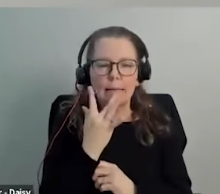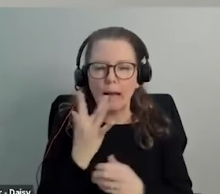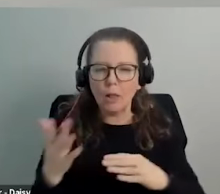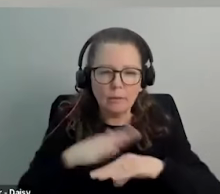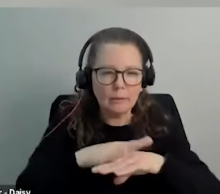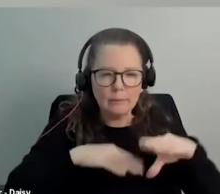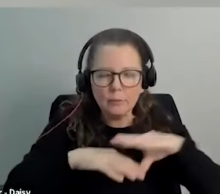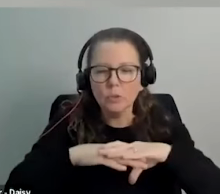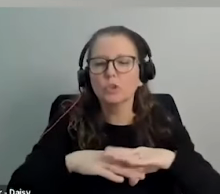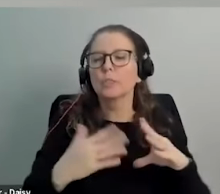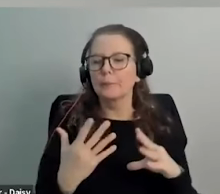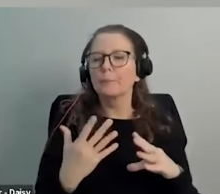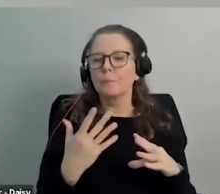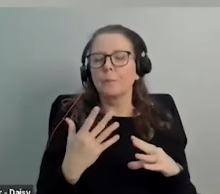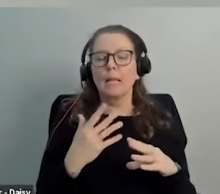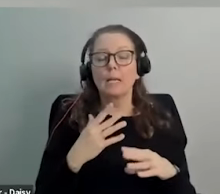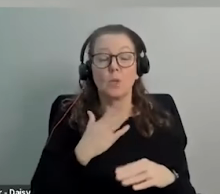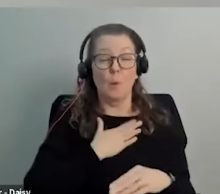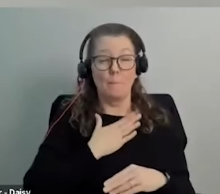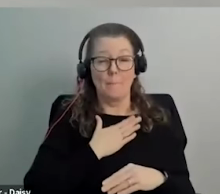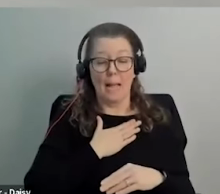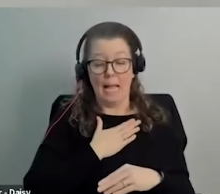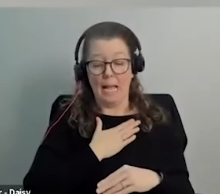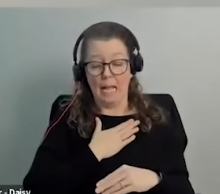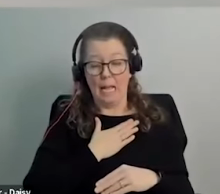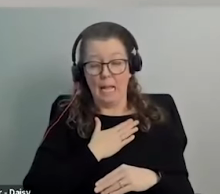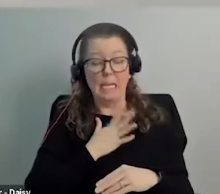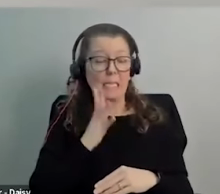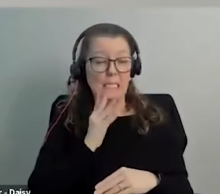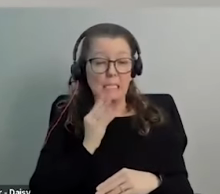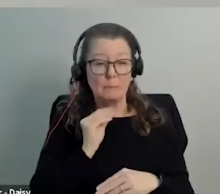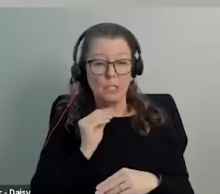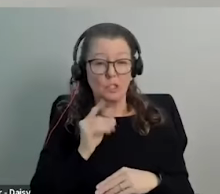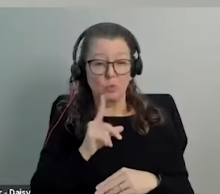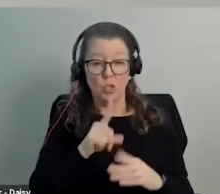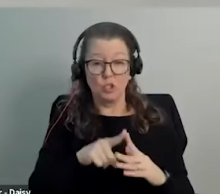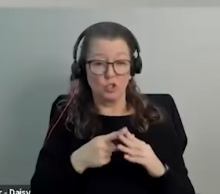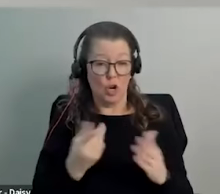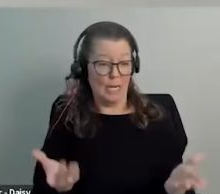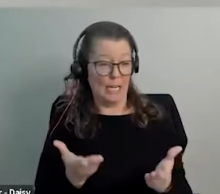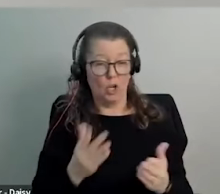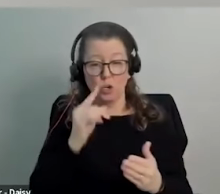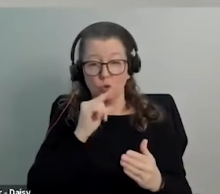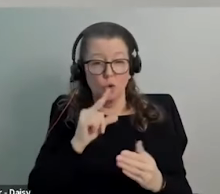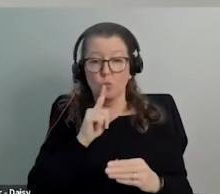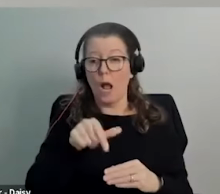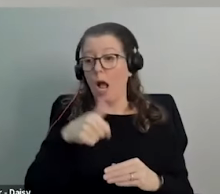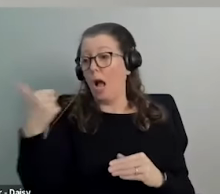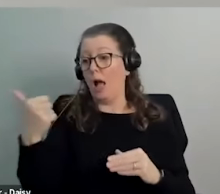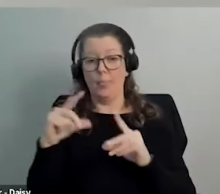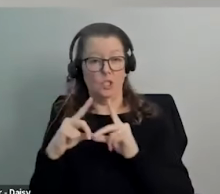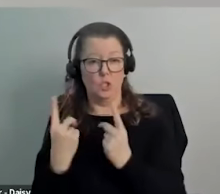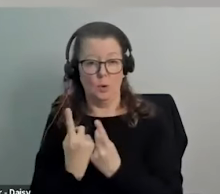So well, I started at Google in a completely different part of the company within the sales organization.